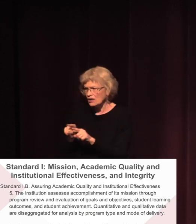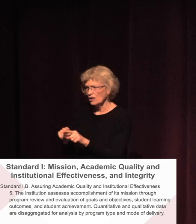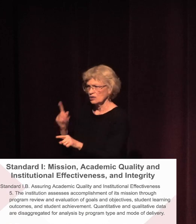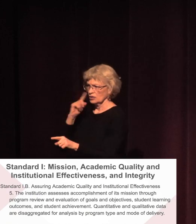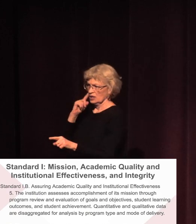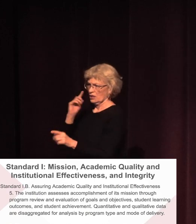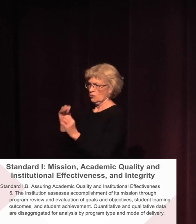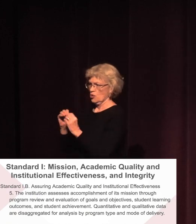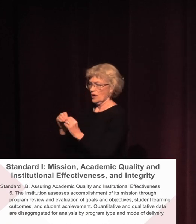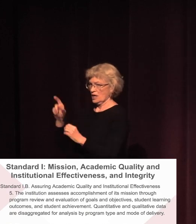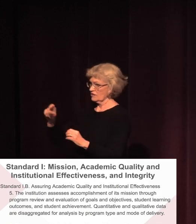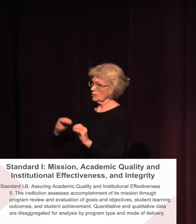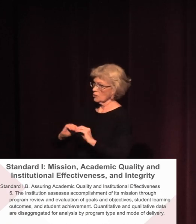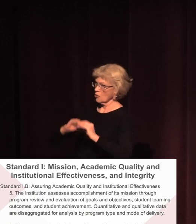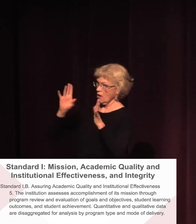survey in individual meetings, and in the voicing of a need